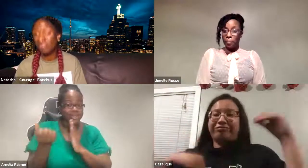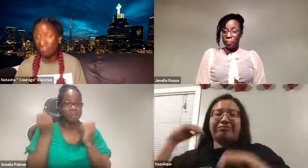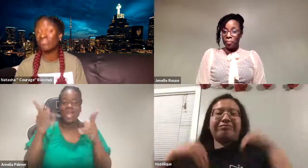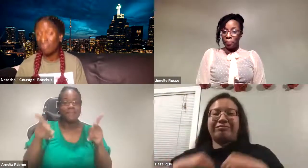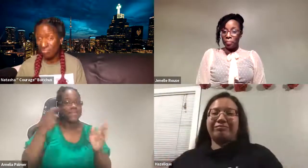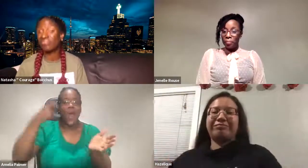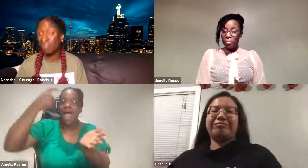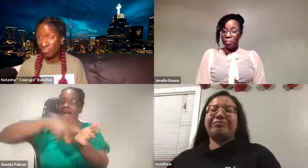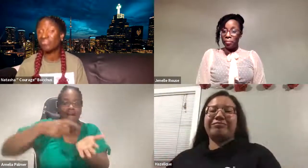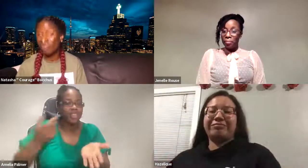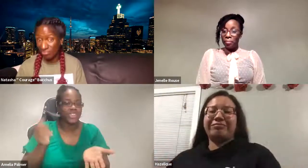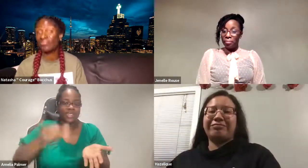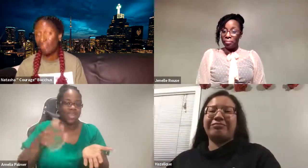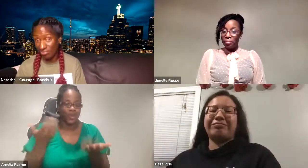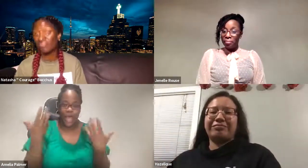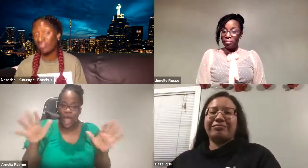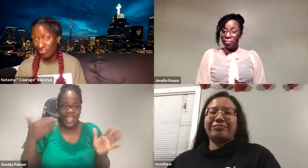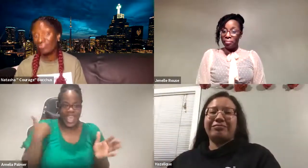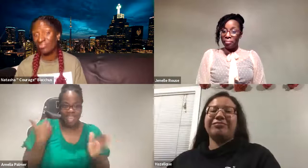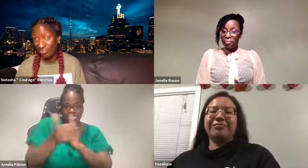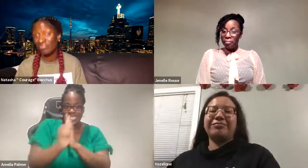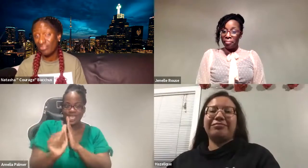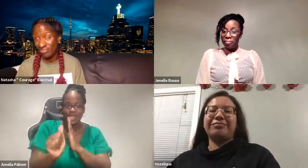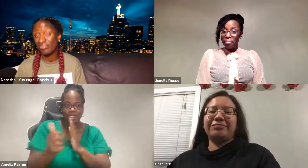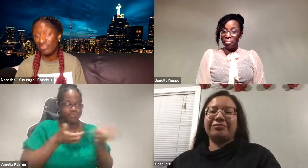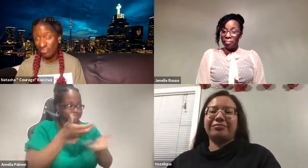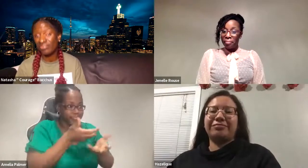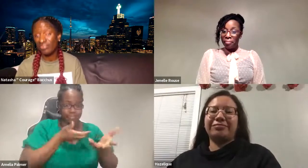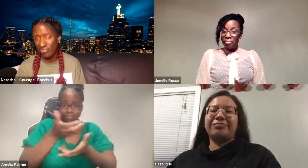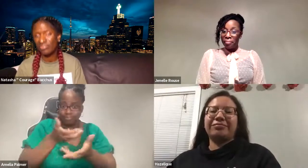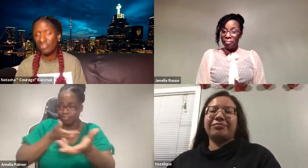that's who we are. we have those skills. people don't recognize that ability to use multi